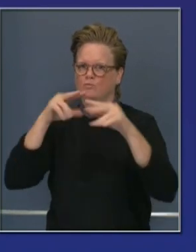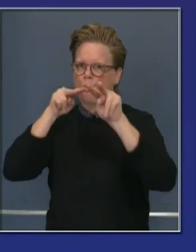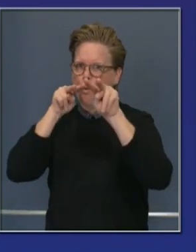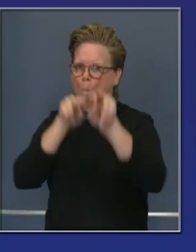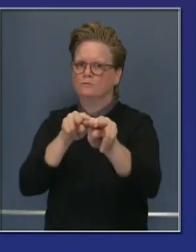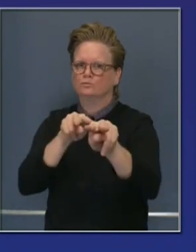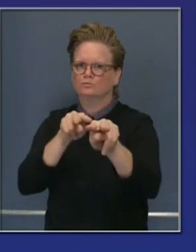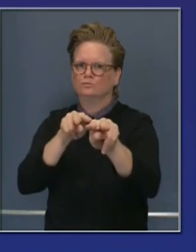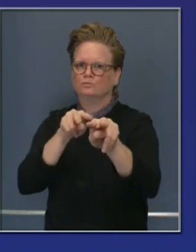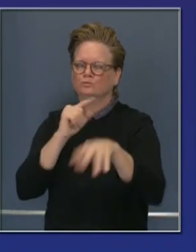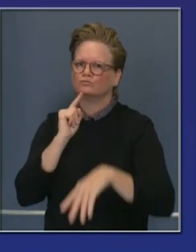WATCHLIST.